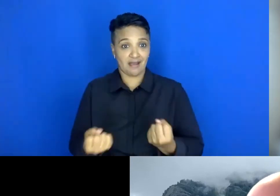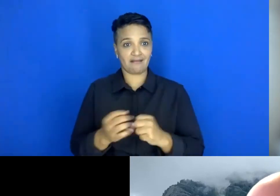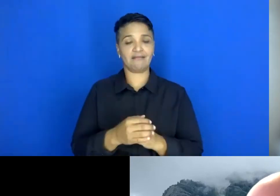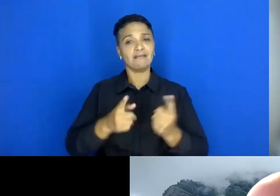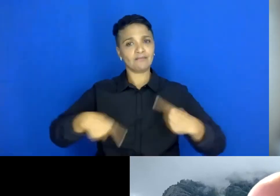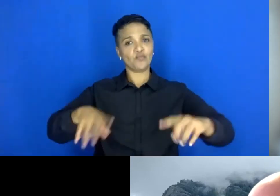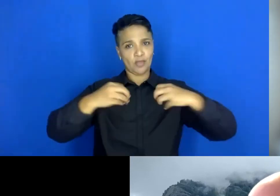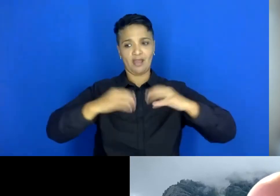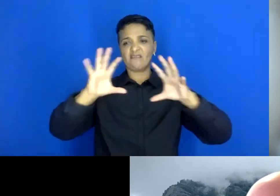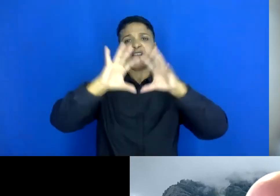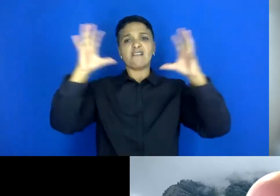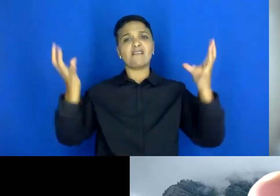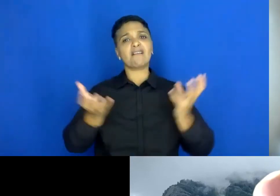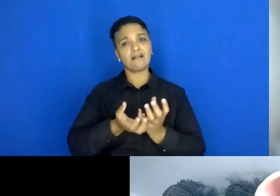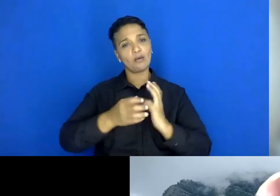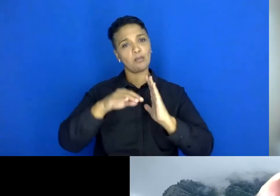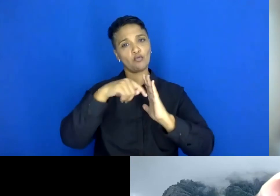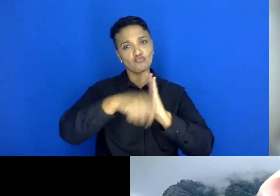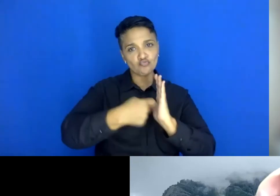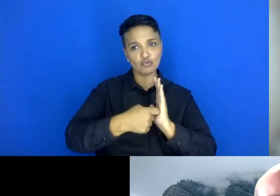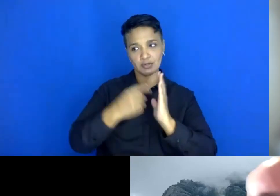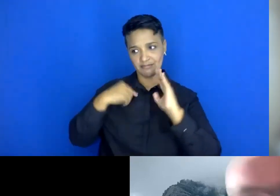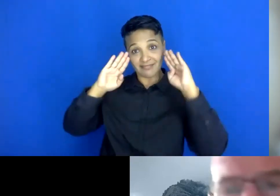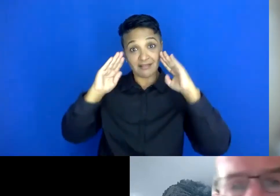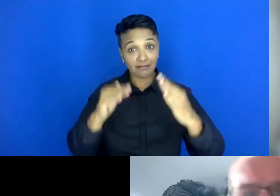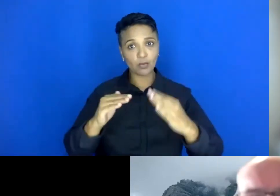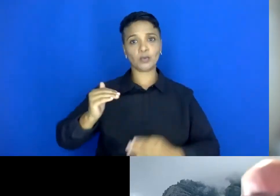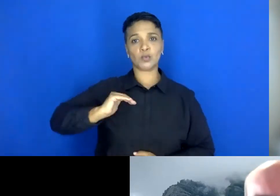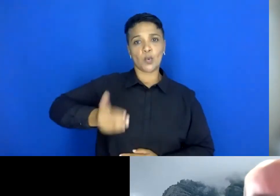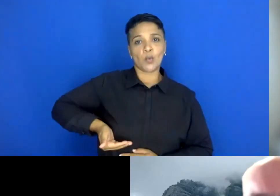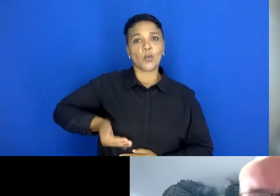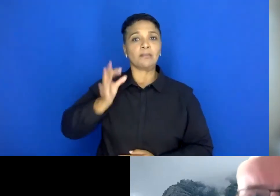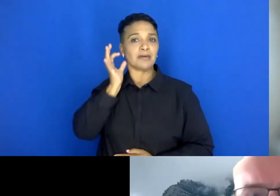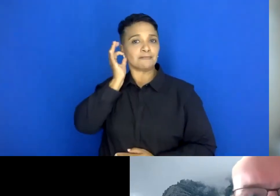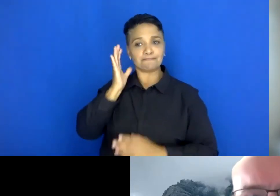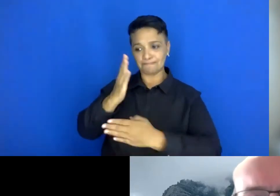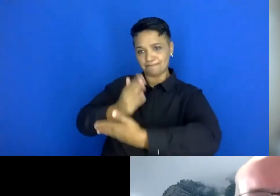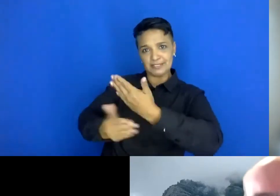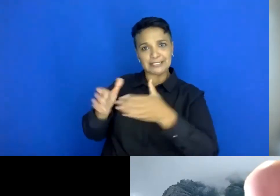promoting young people and women with disabilities to not face violence gender-based violence and